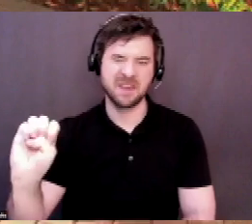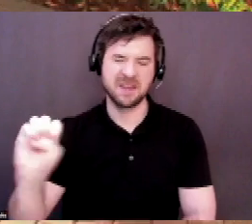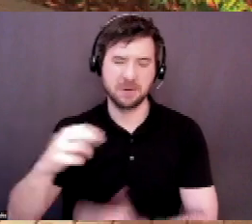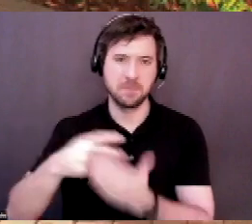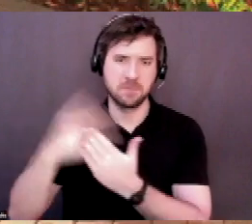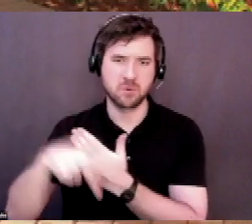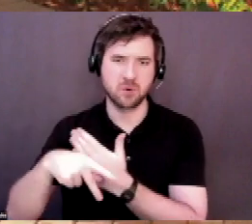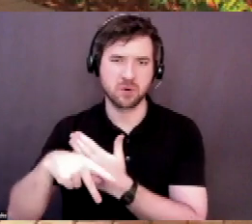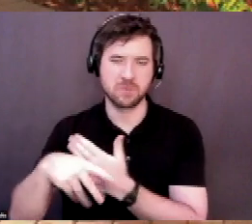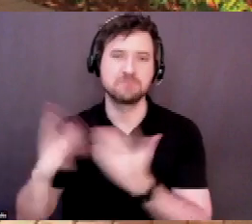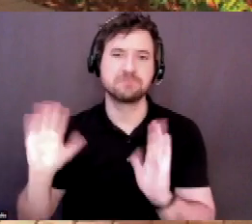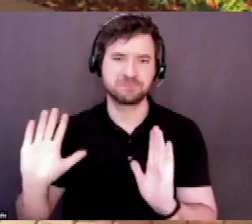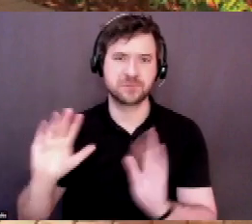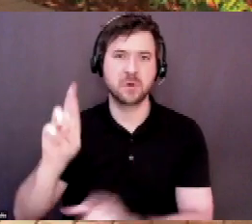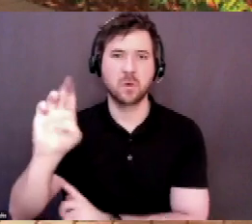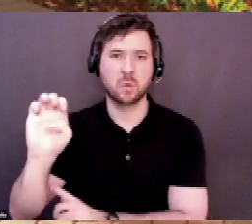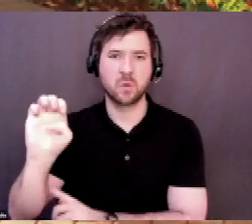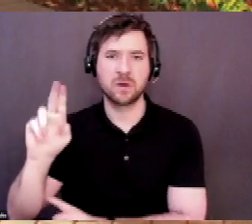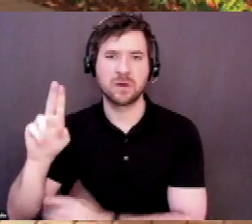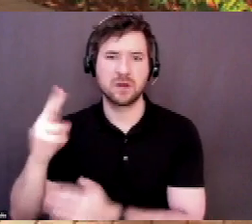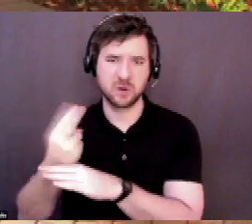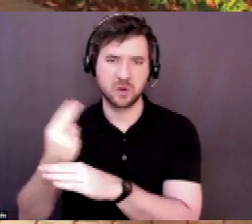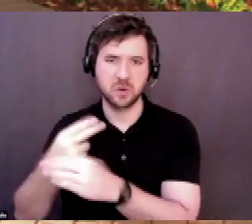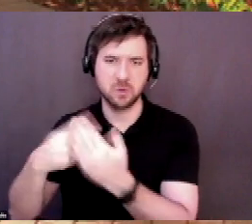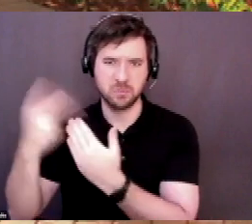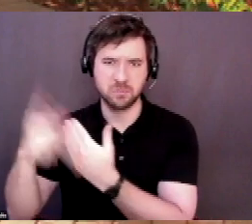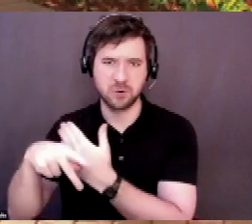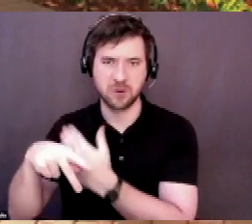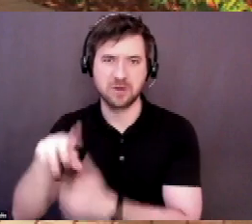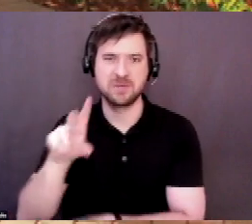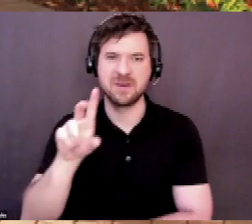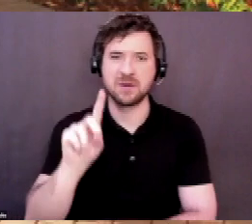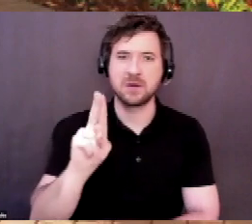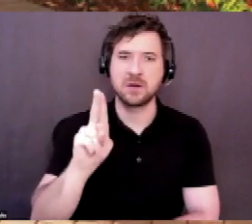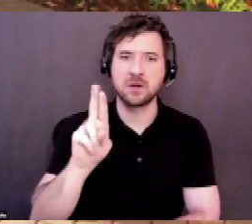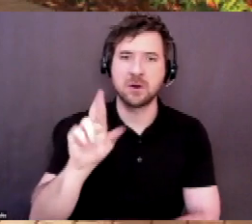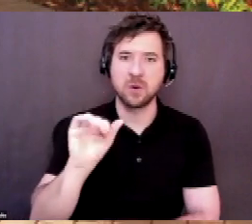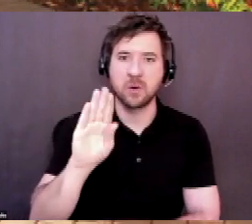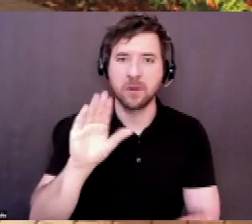Most states have one of these, and I'm going to put some links in an e mail.